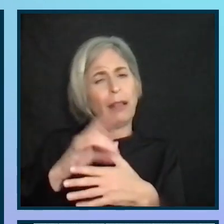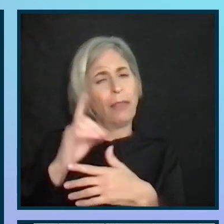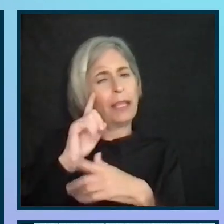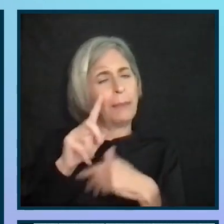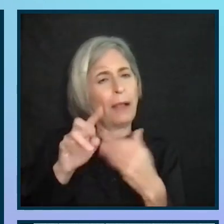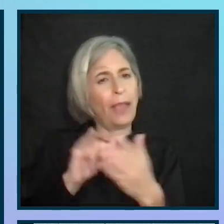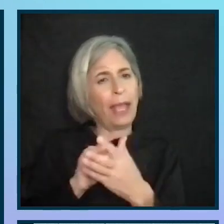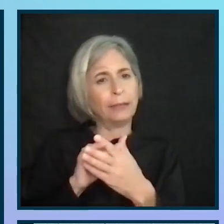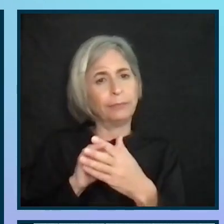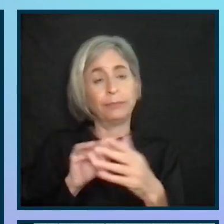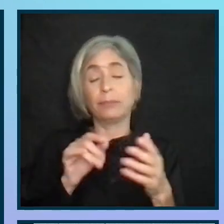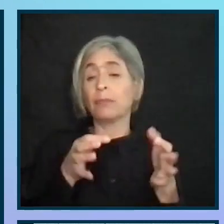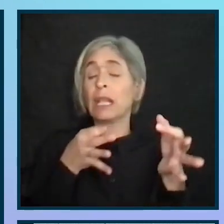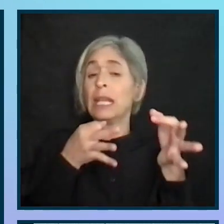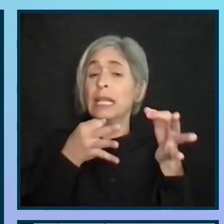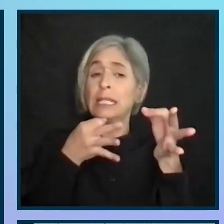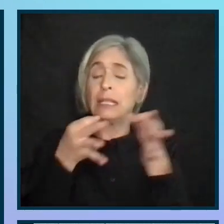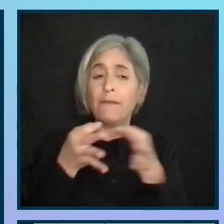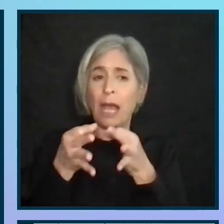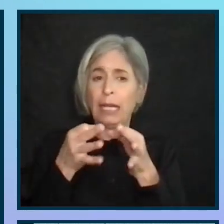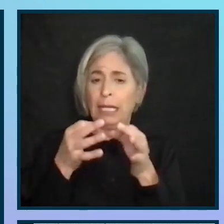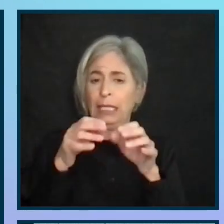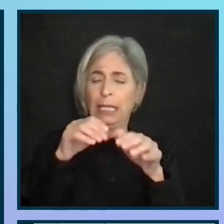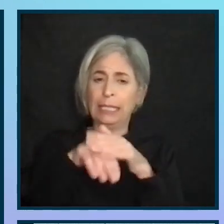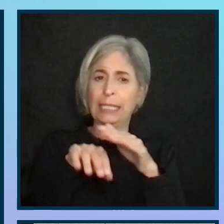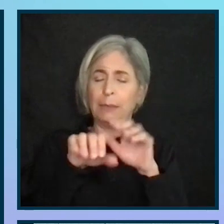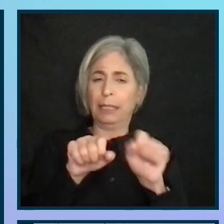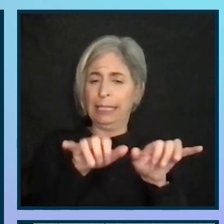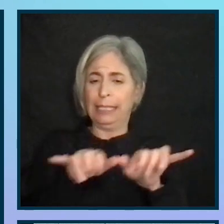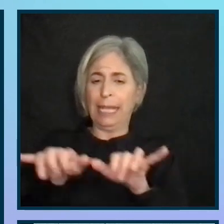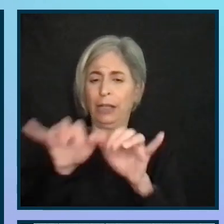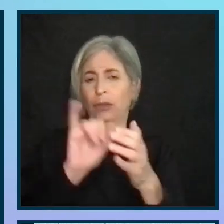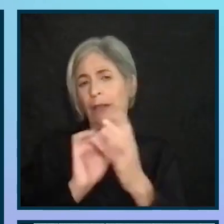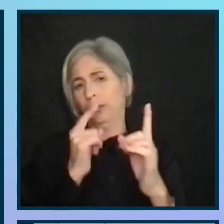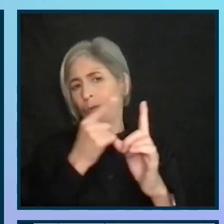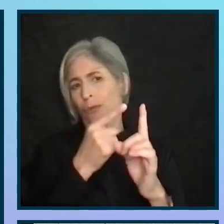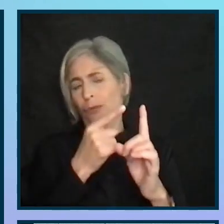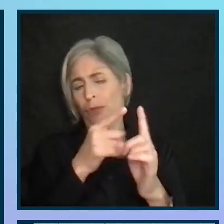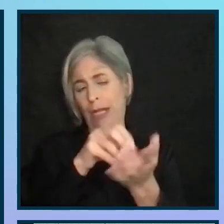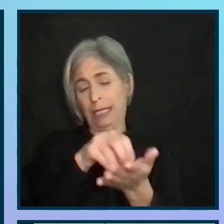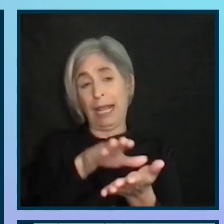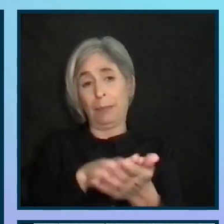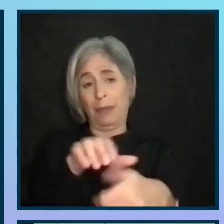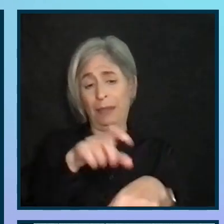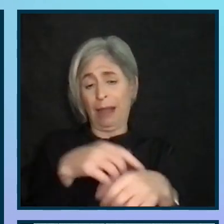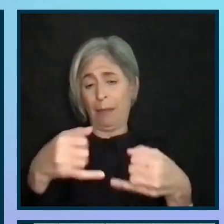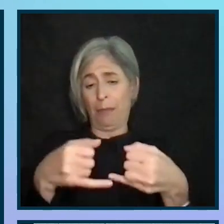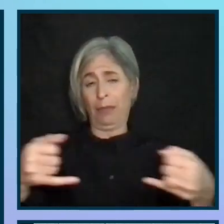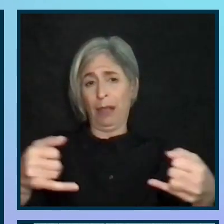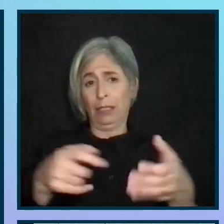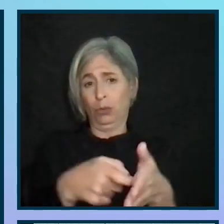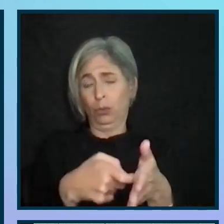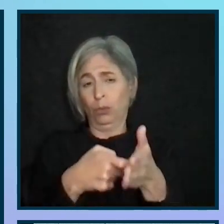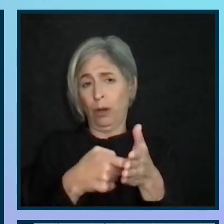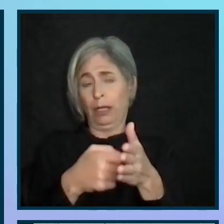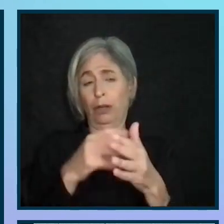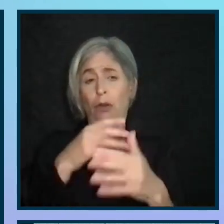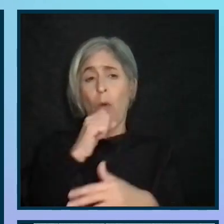Define the accessibility standard that you're targeting, document the timelines required for fixing no bugs.